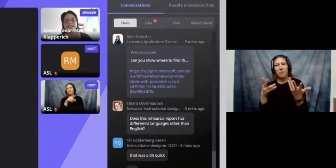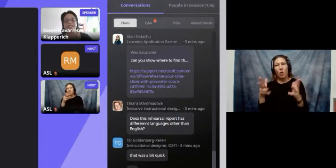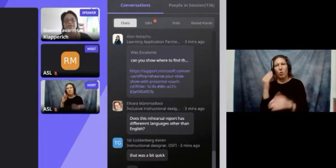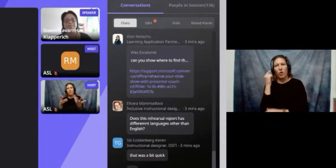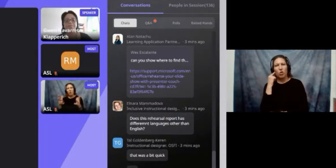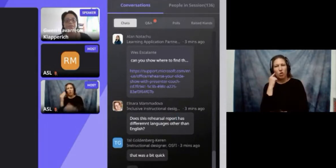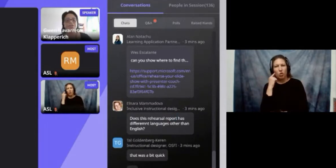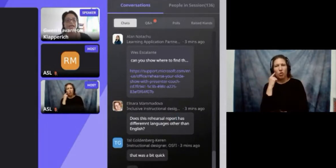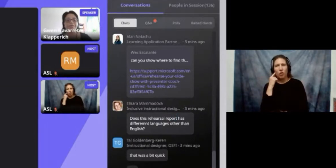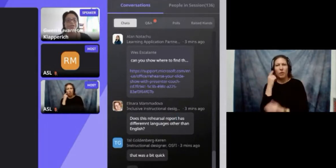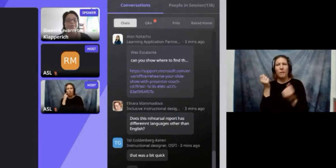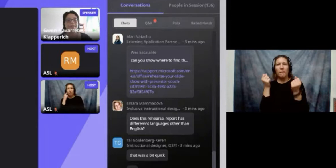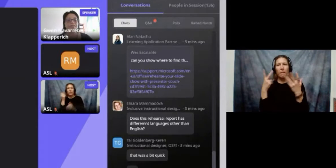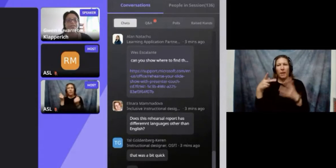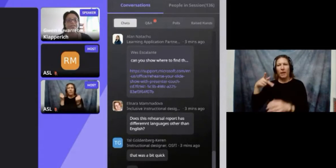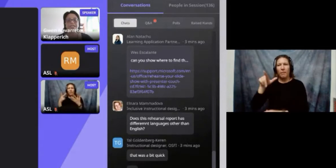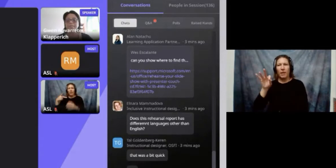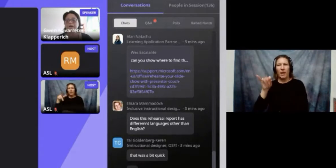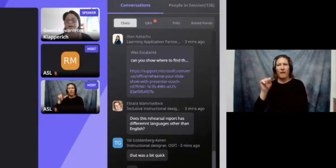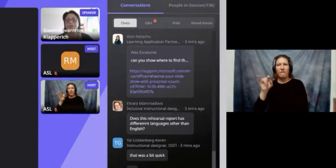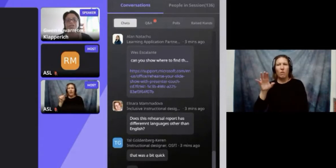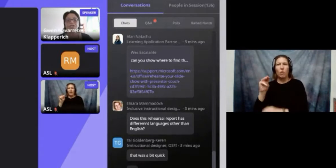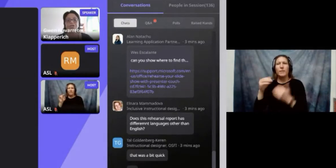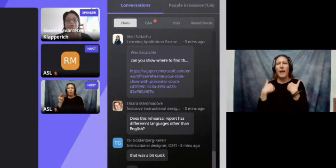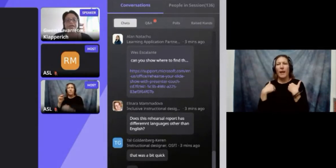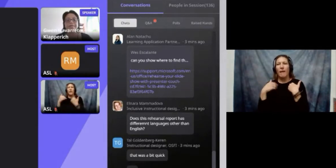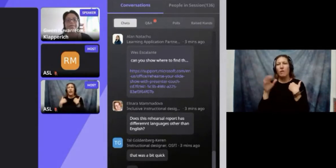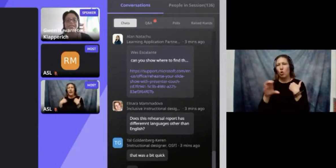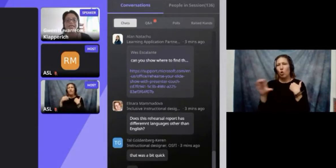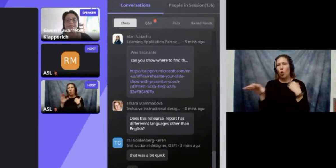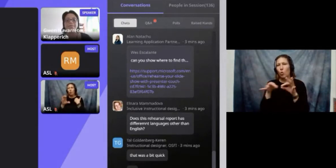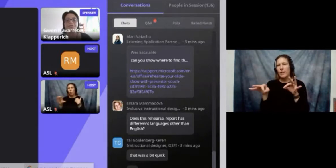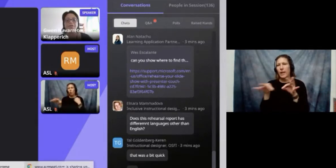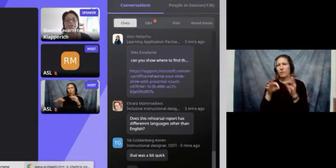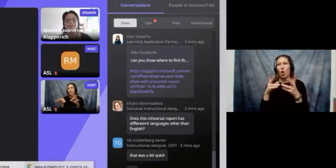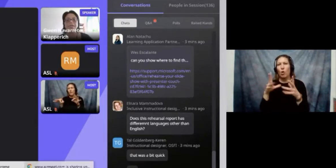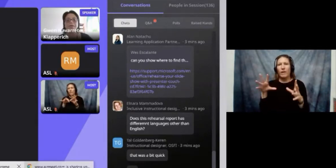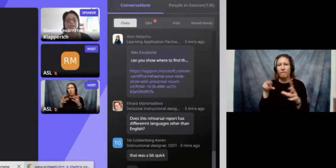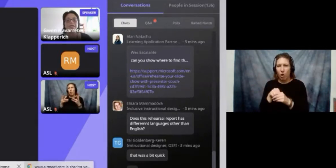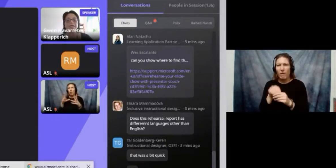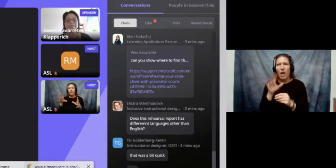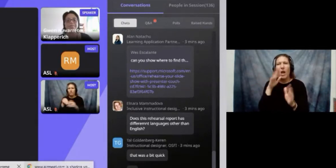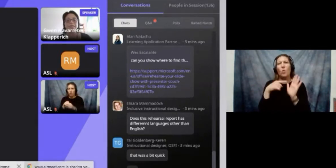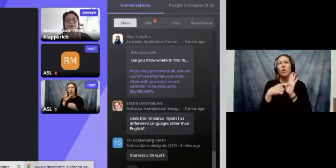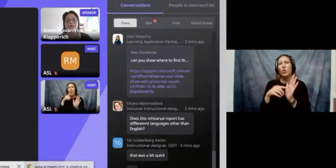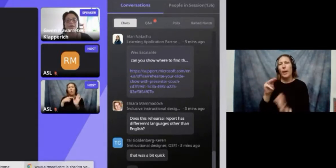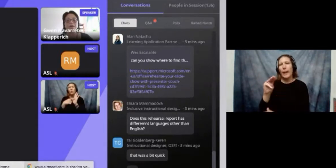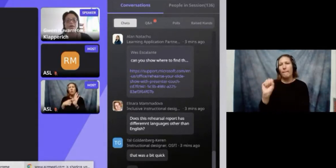into them i will show you the ms teams one really quickly um so let me go ahead and pull that up